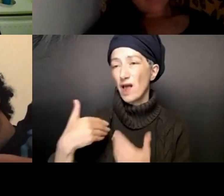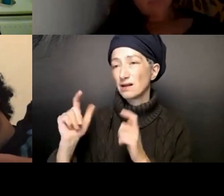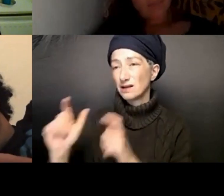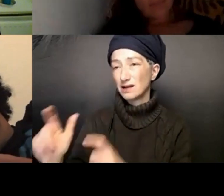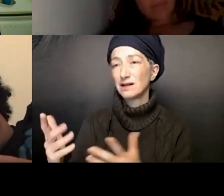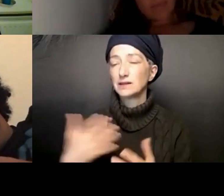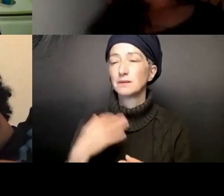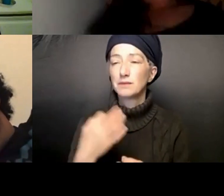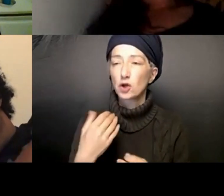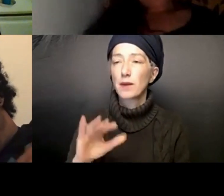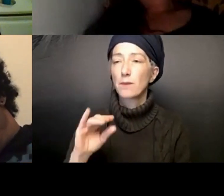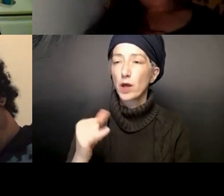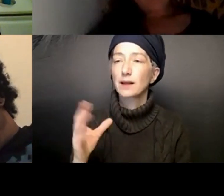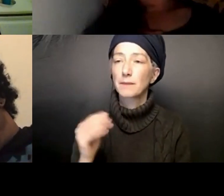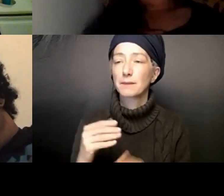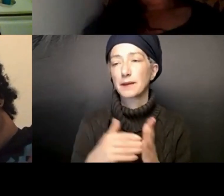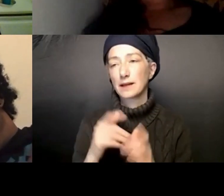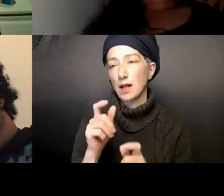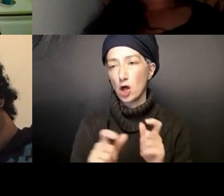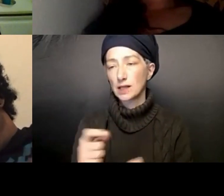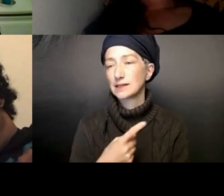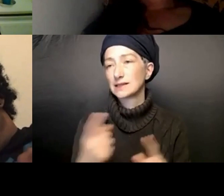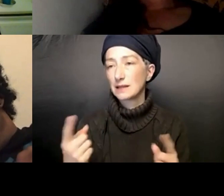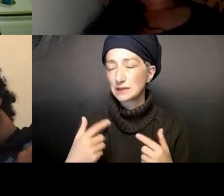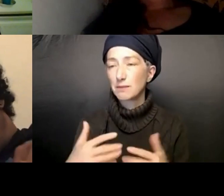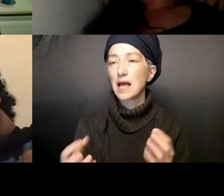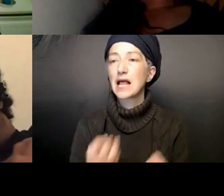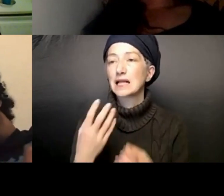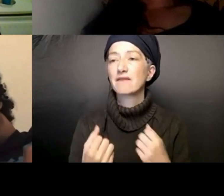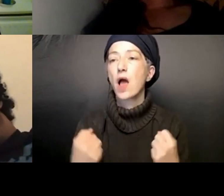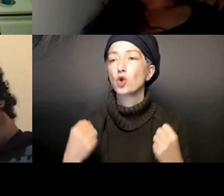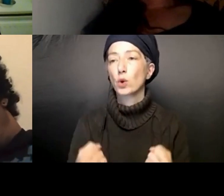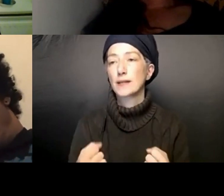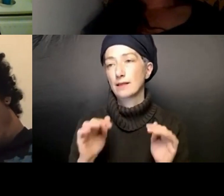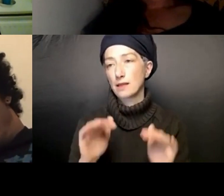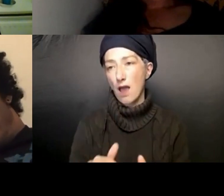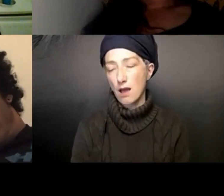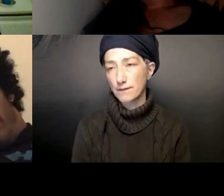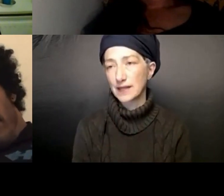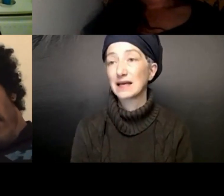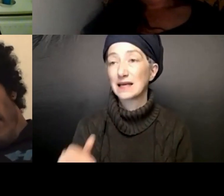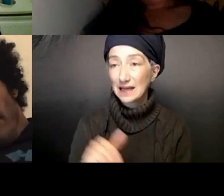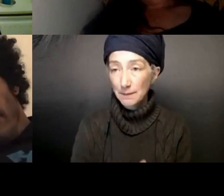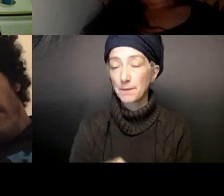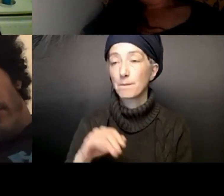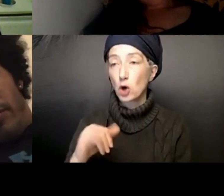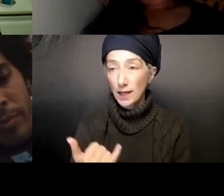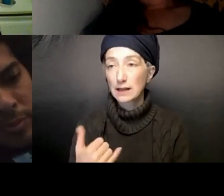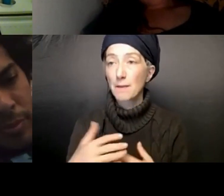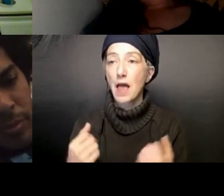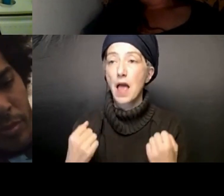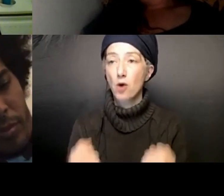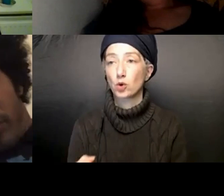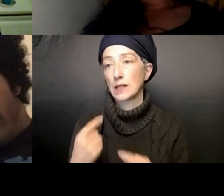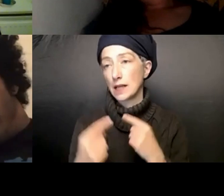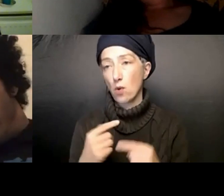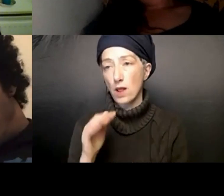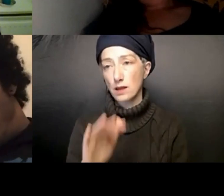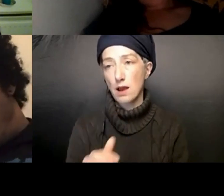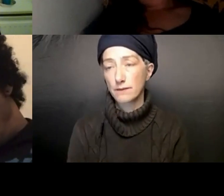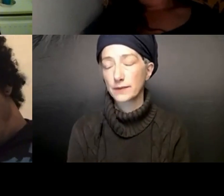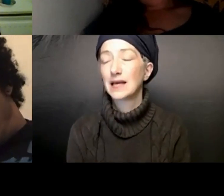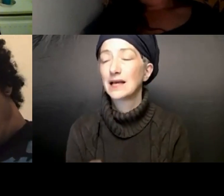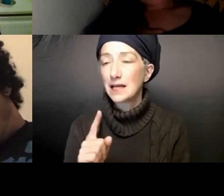with disabled people who have creative authority within the project. Who are making...